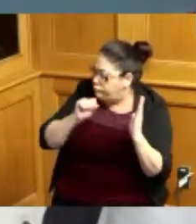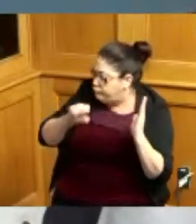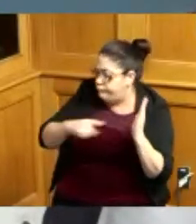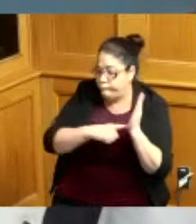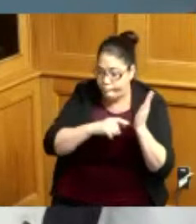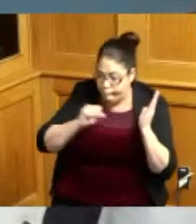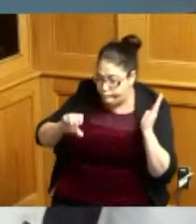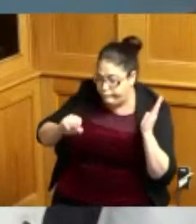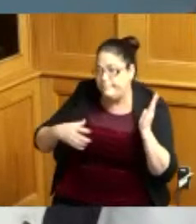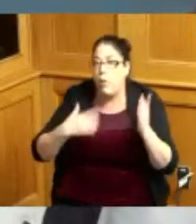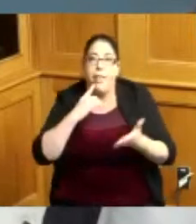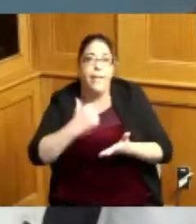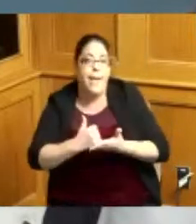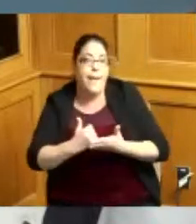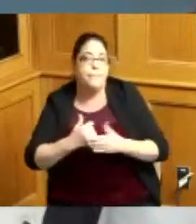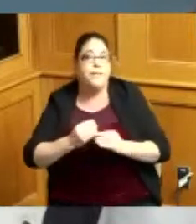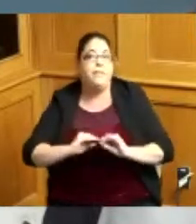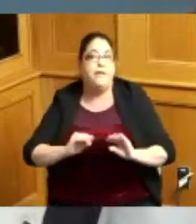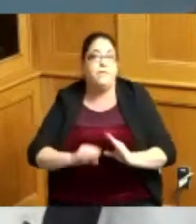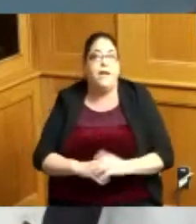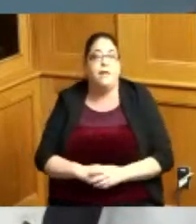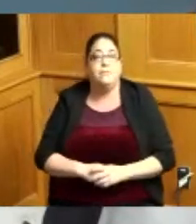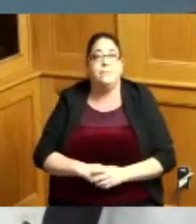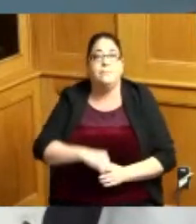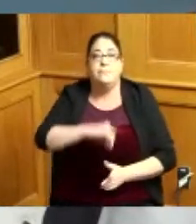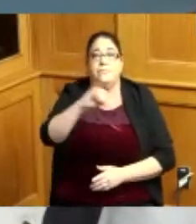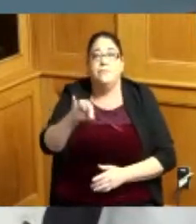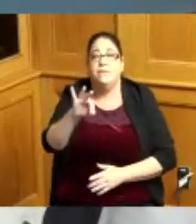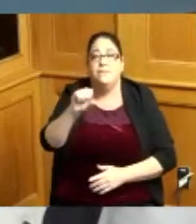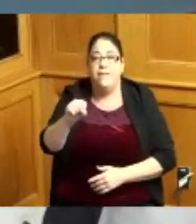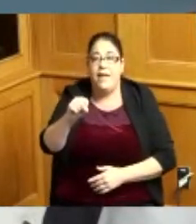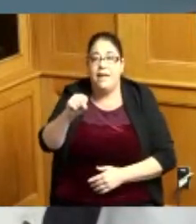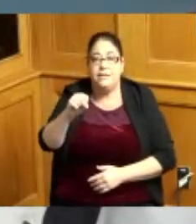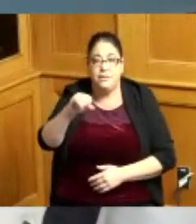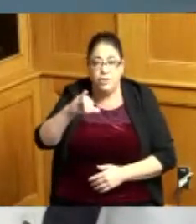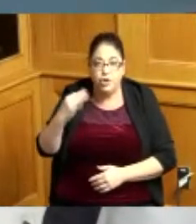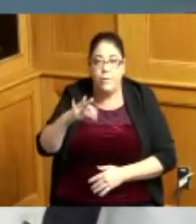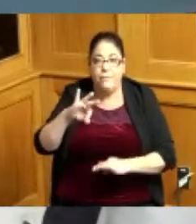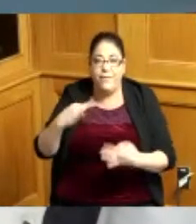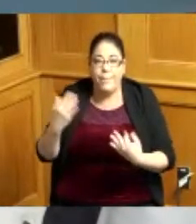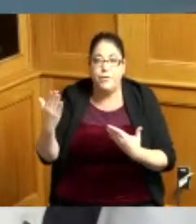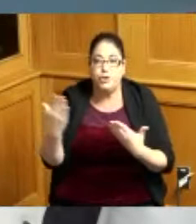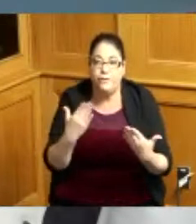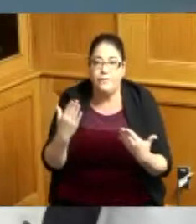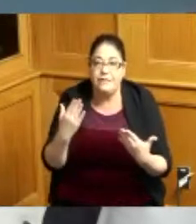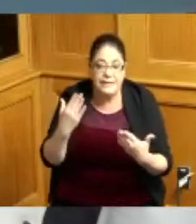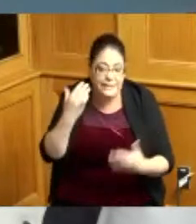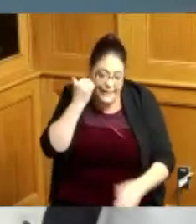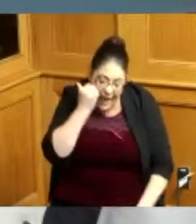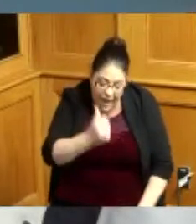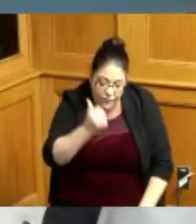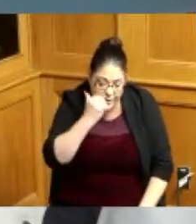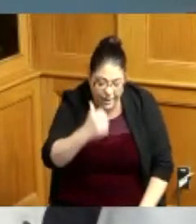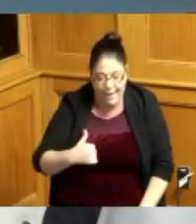family services every day has some money I mean on a regular basis these are things so the 513 relief